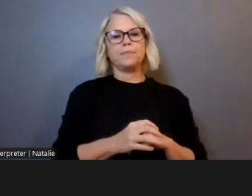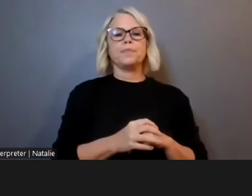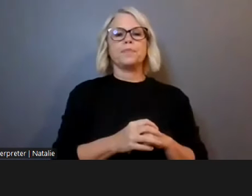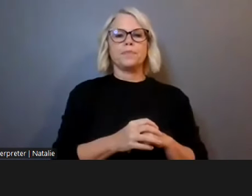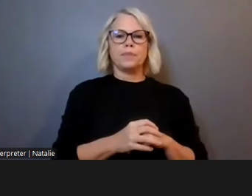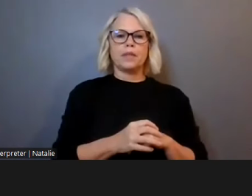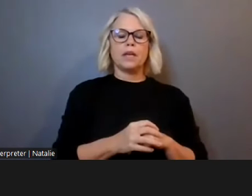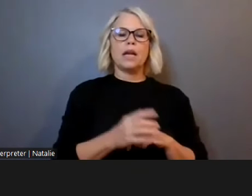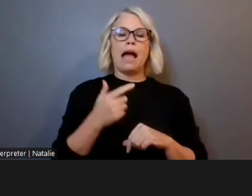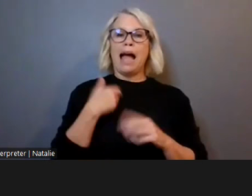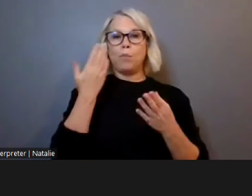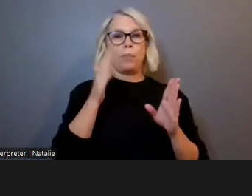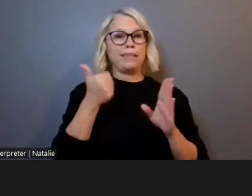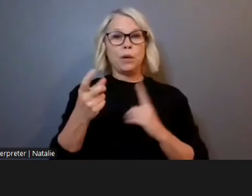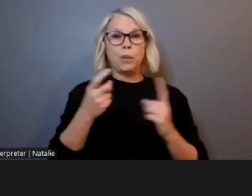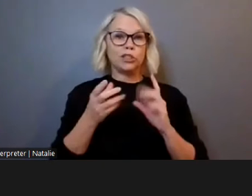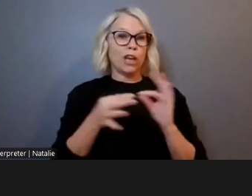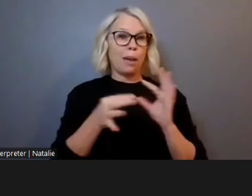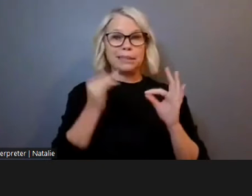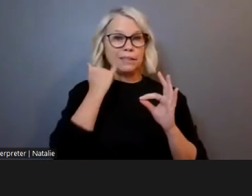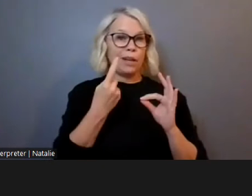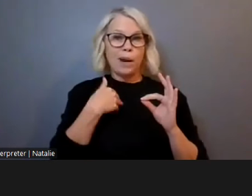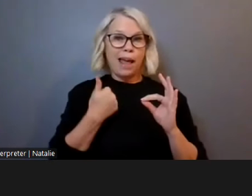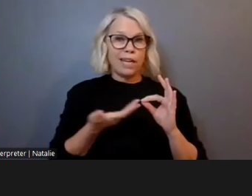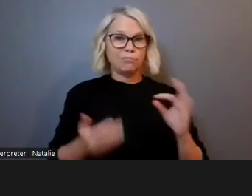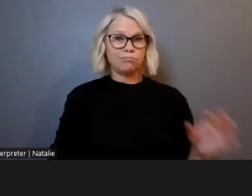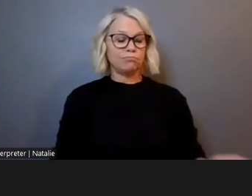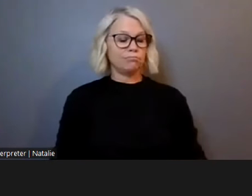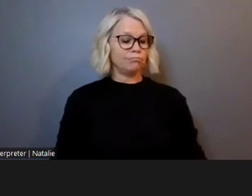I am open to any questions or comments anybody has. Congratulations.